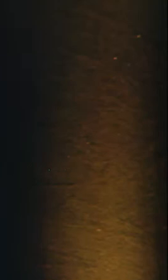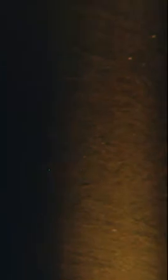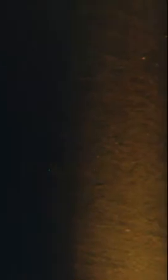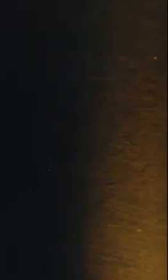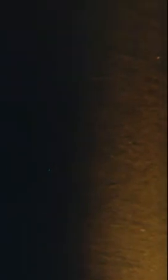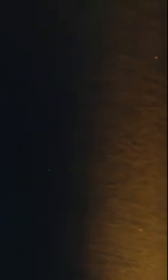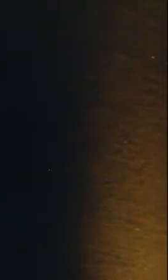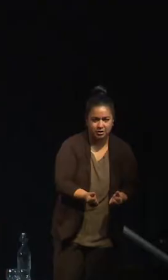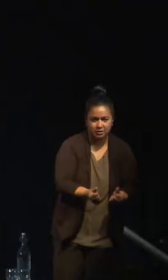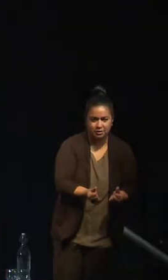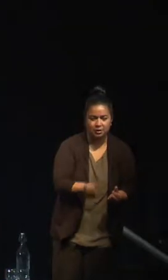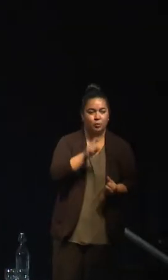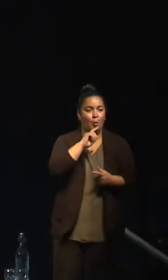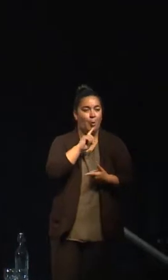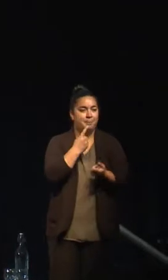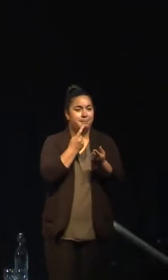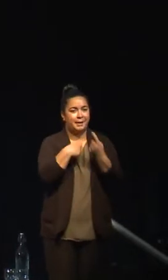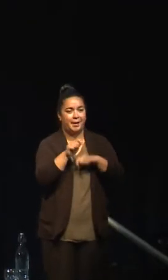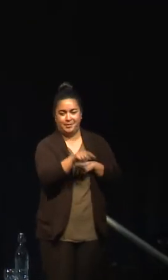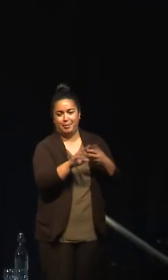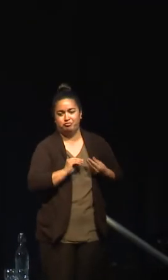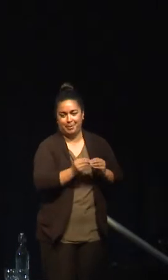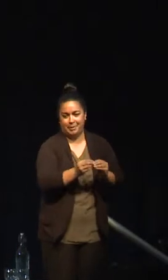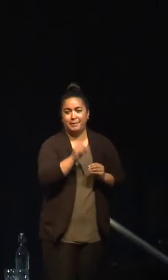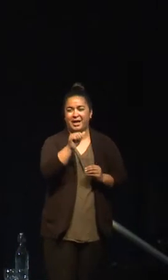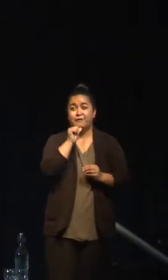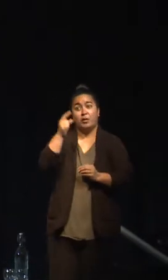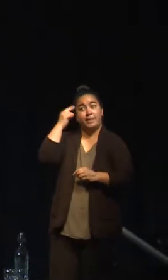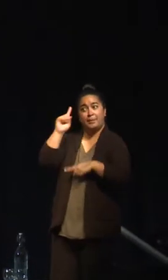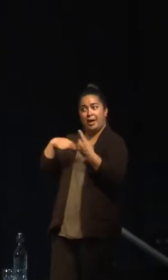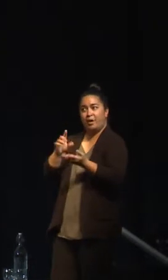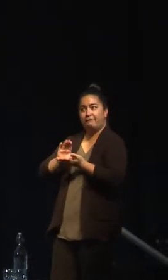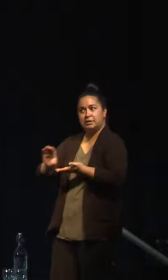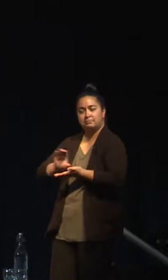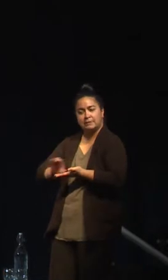going to turn out to be. But if you think about it as an investment then you would anticipate